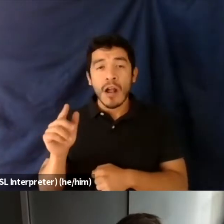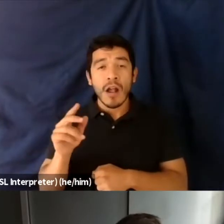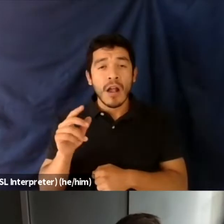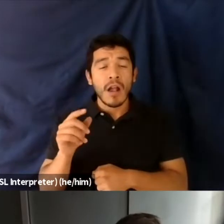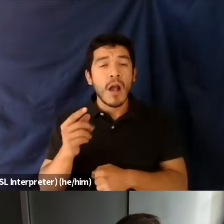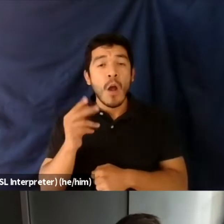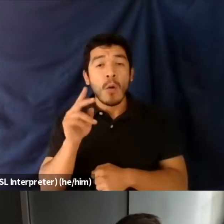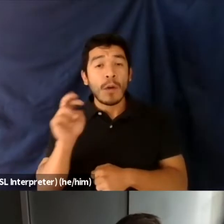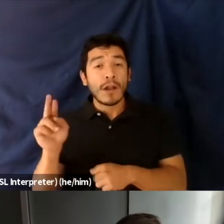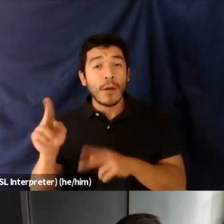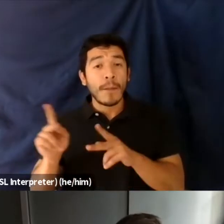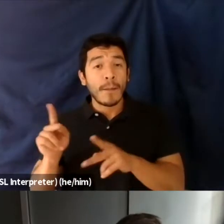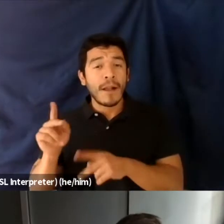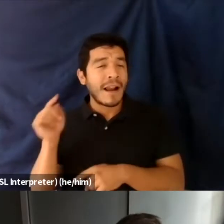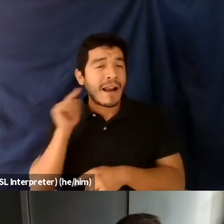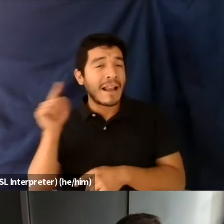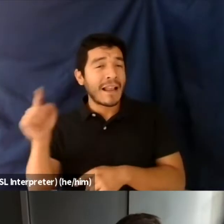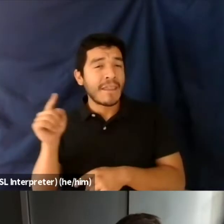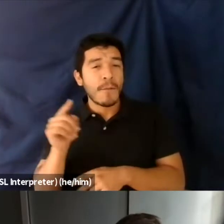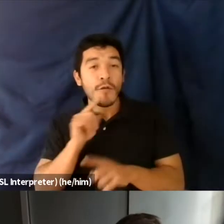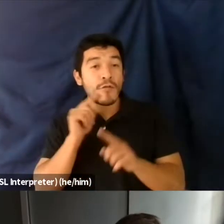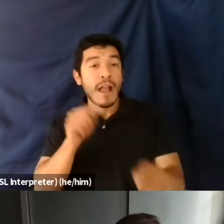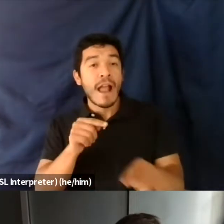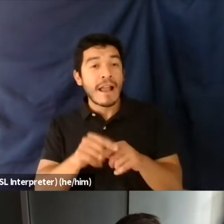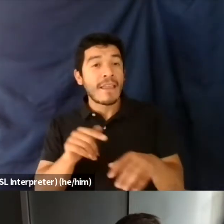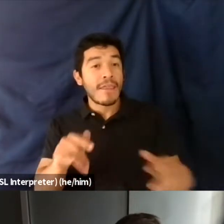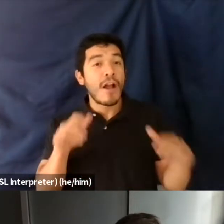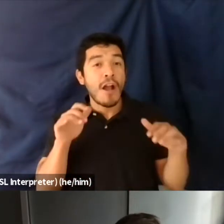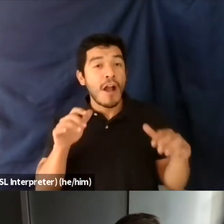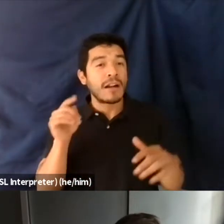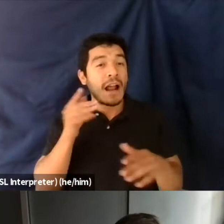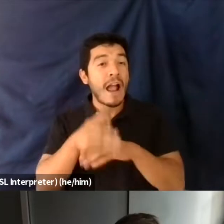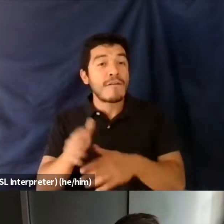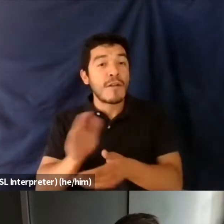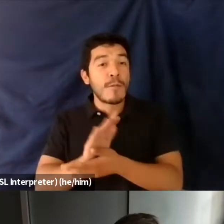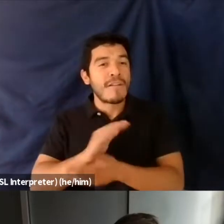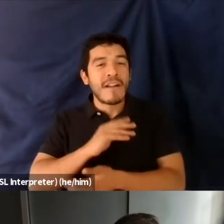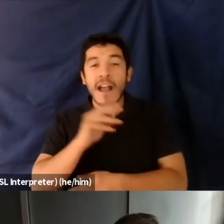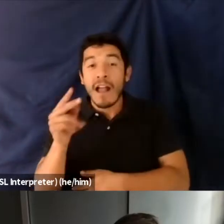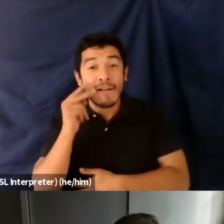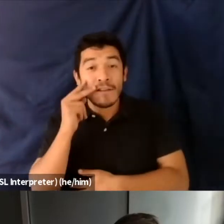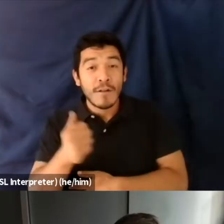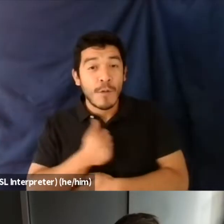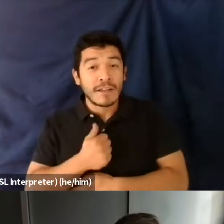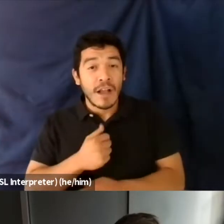in the audience and hear them after the film, like say, you know, I've never seen myself represented on film before,